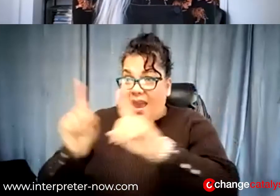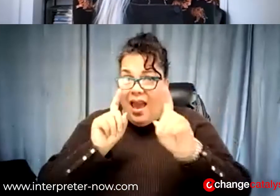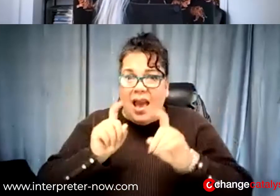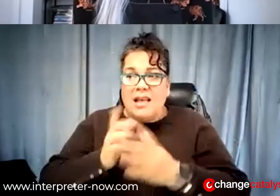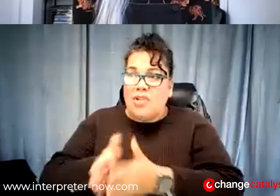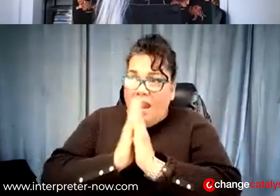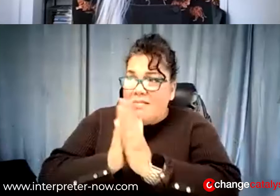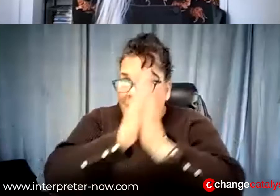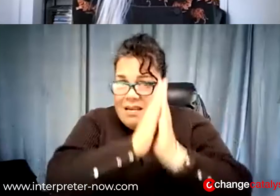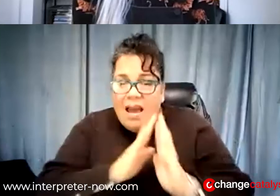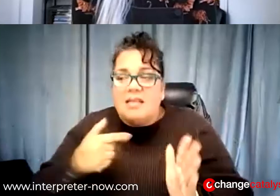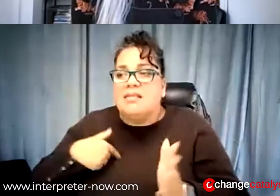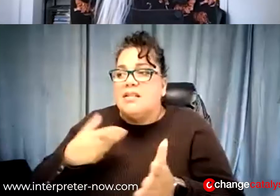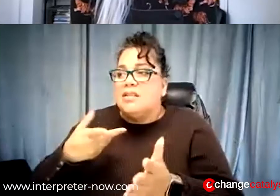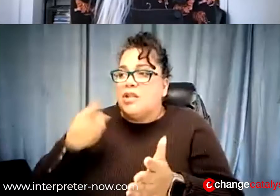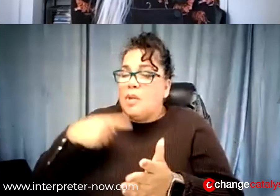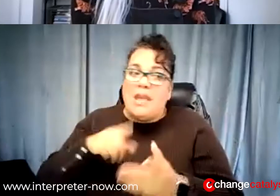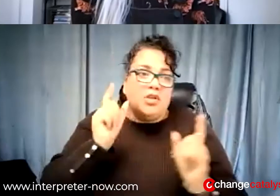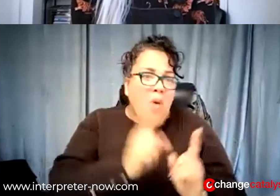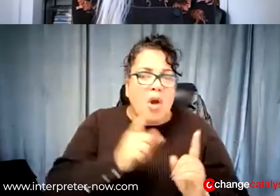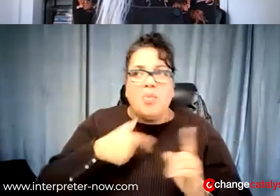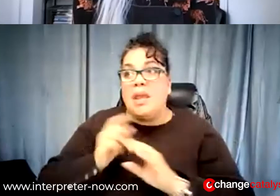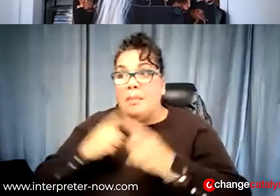They can be small. They can be life-changing or just helpful. They're all great.